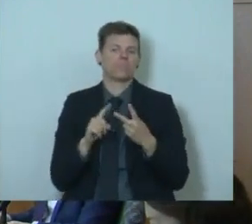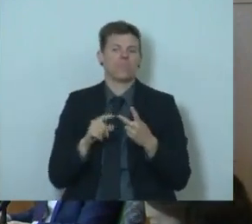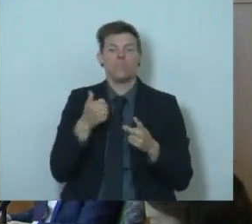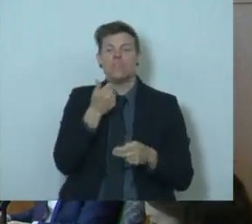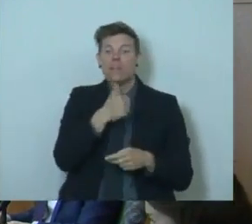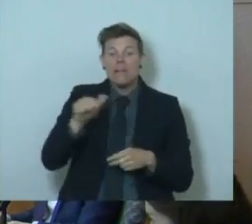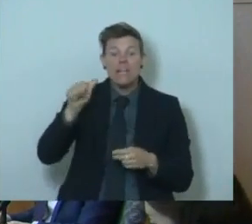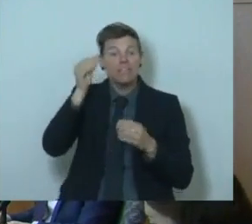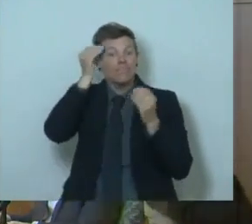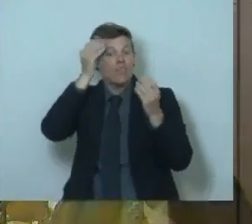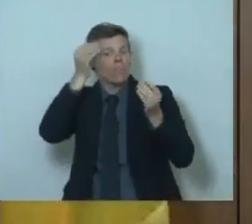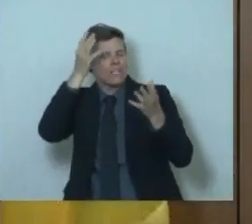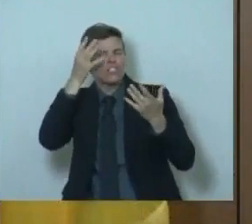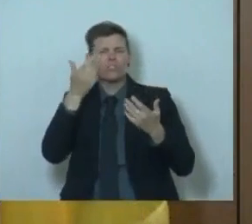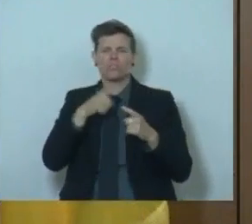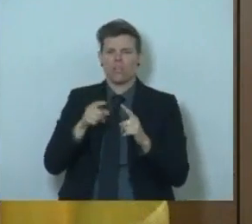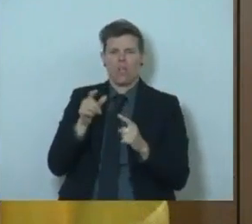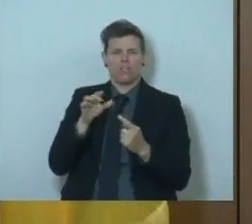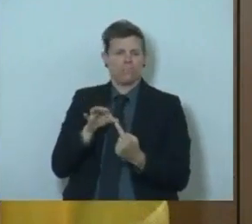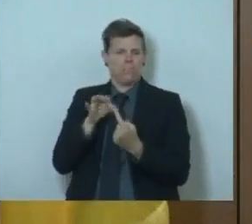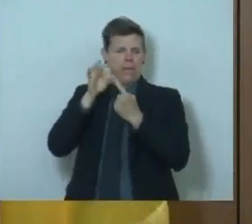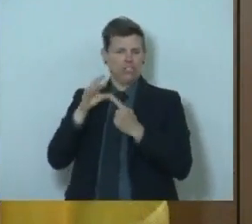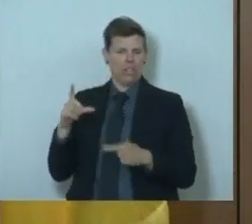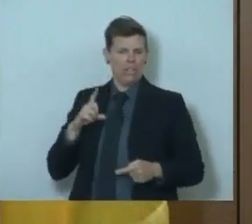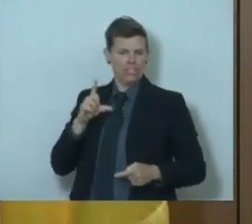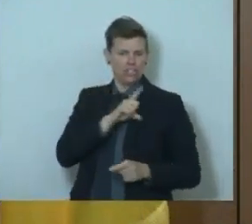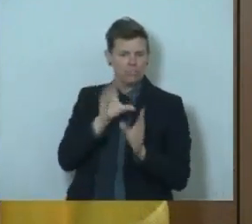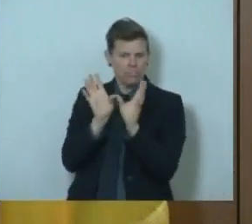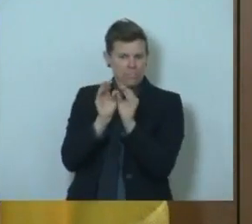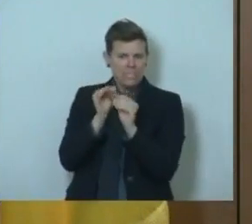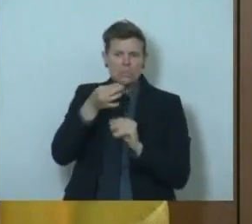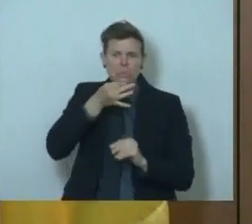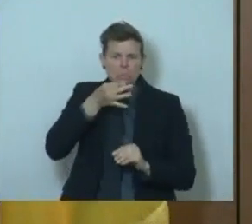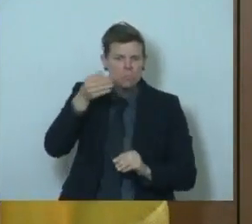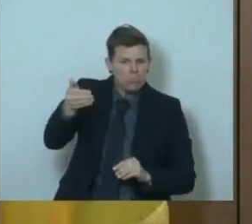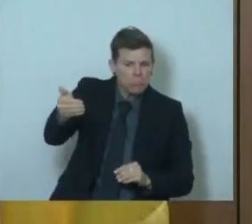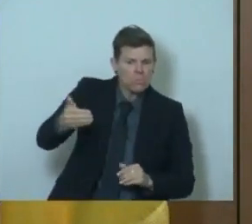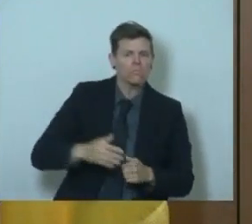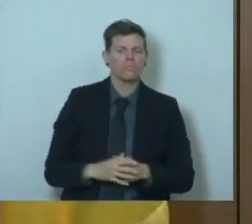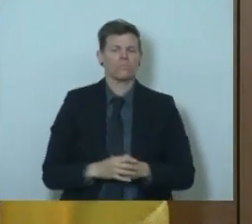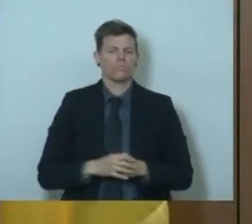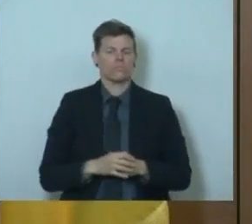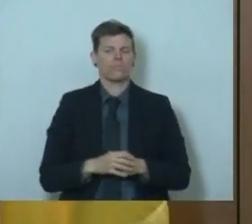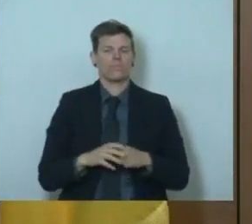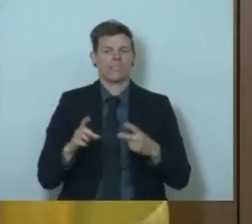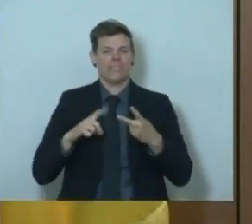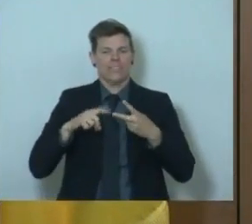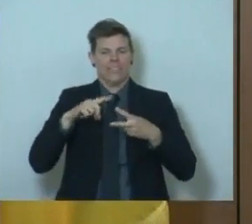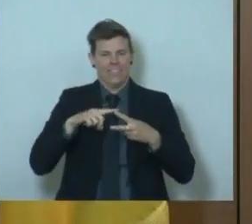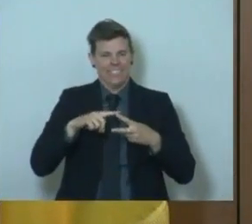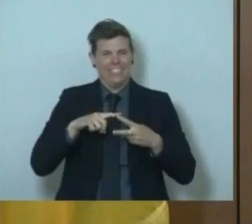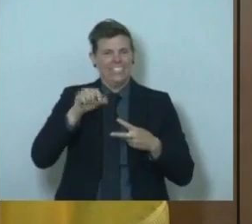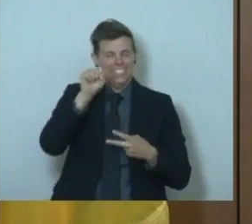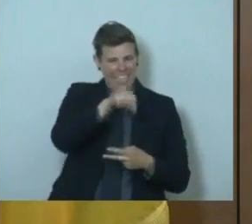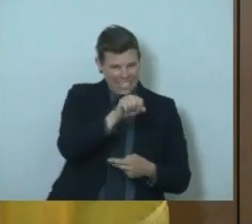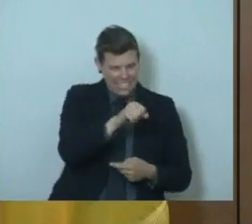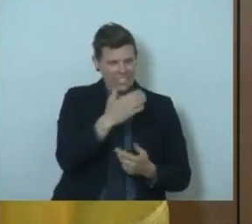SECOND, WANTED TO SEE IF YOU COULD PROVIDE AN UPDATE ON SPECIAL SESSION PREPARATIONS AND WHERE THINGS ARE ON THAT ISSUE.